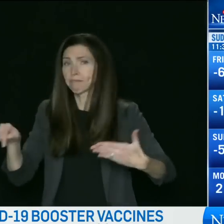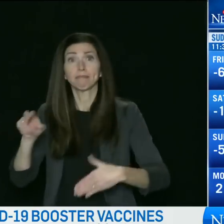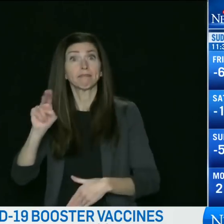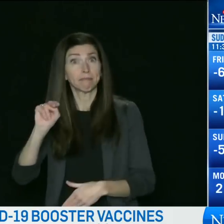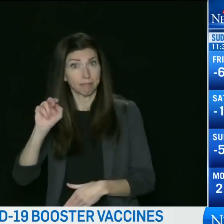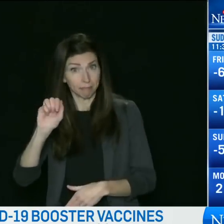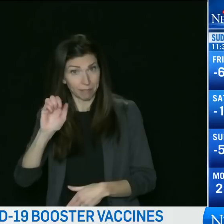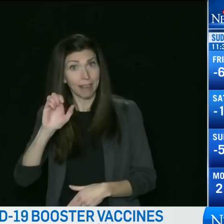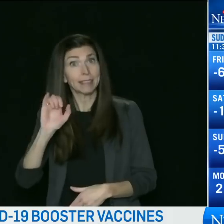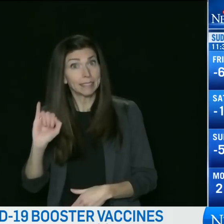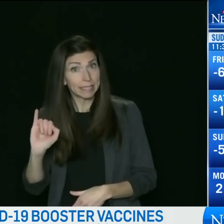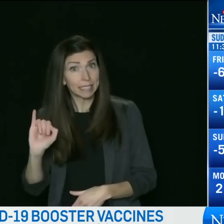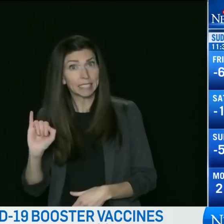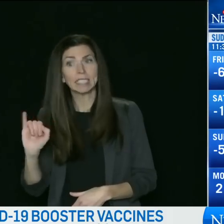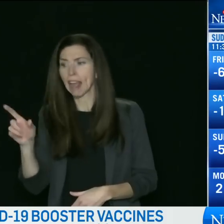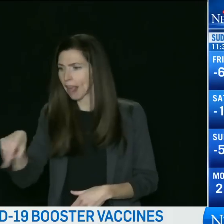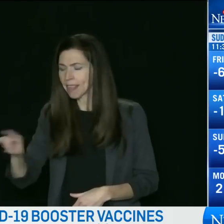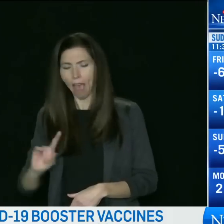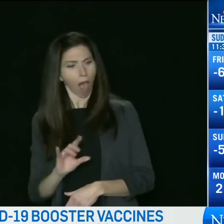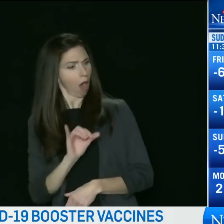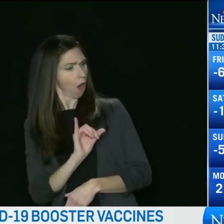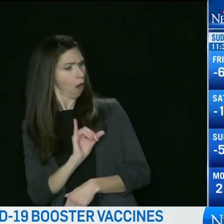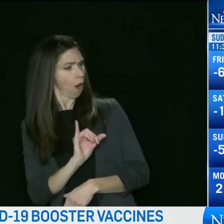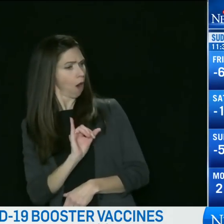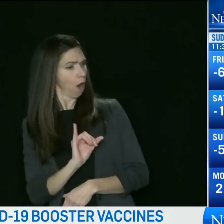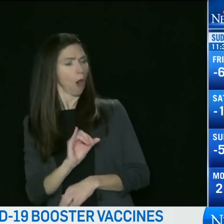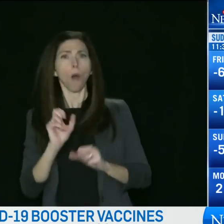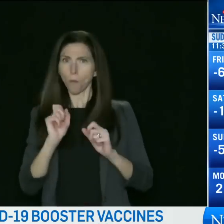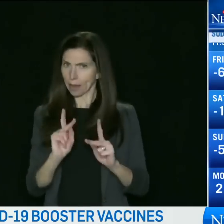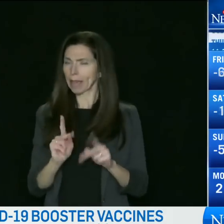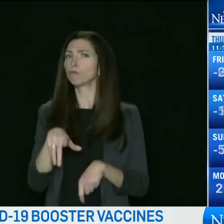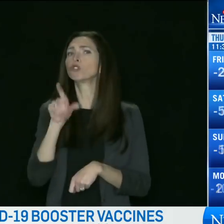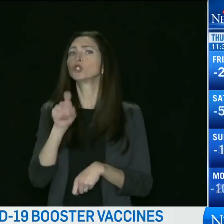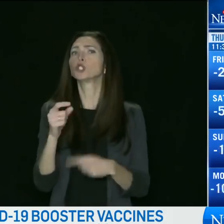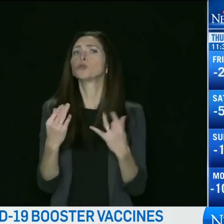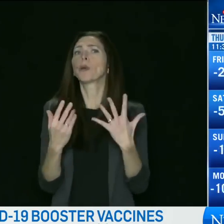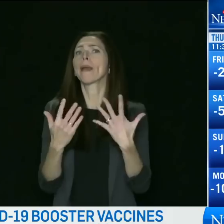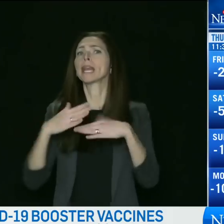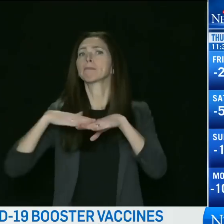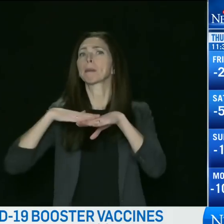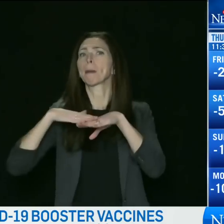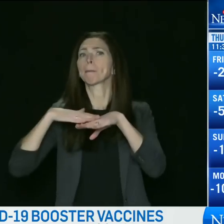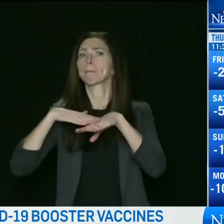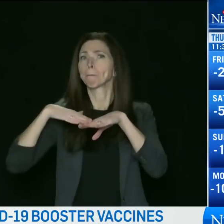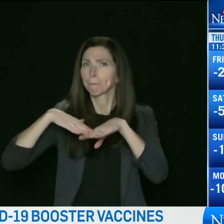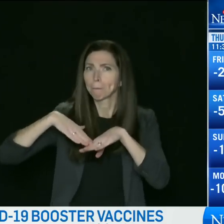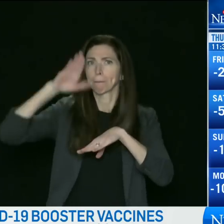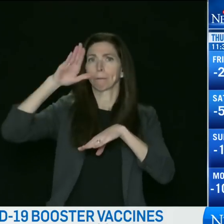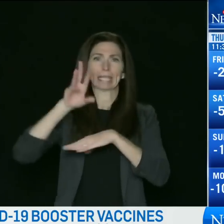OF THE DATA THAT NACI CAME UP WITH RECOMMENDATIONS TO SAY IT'S